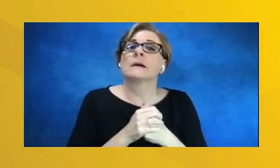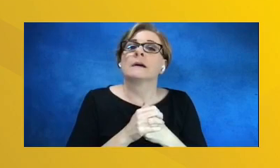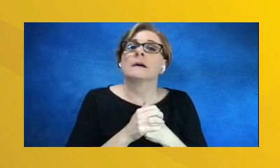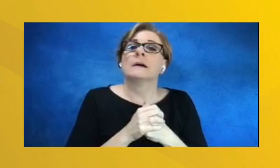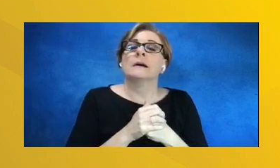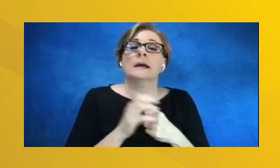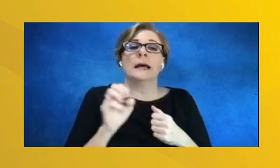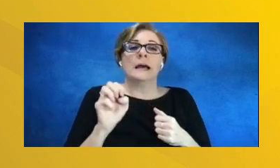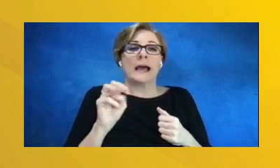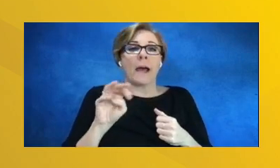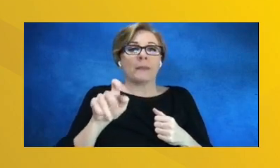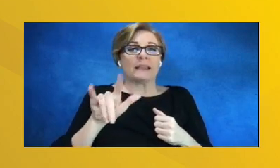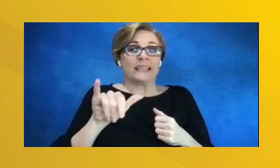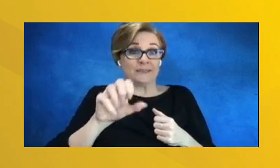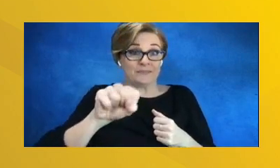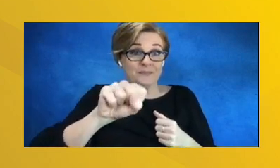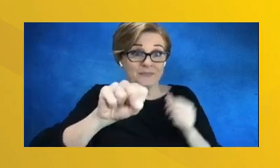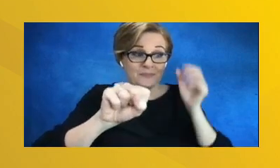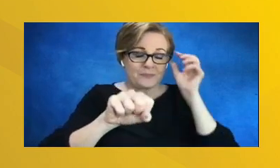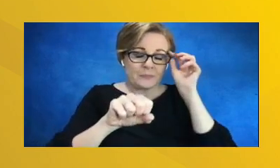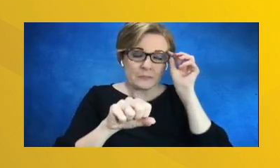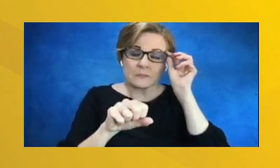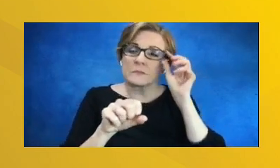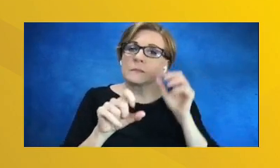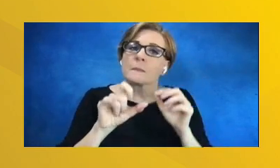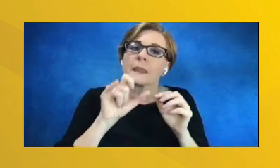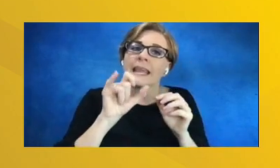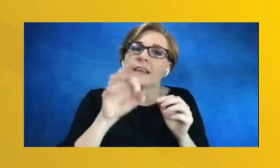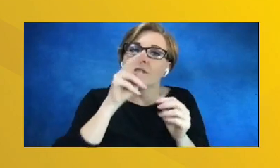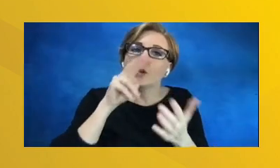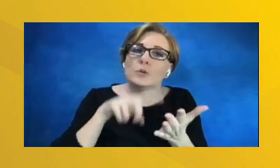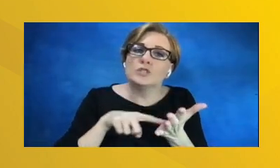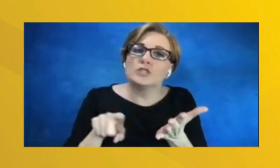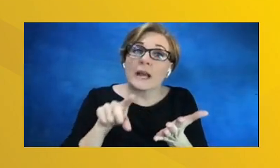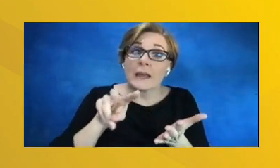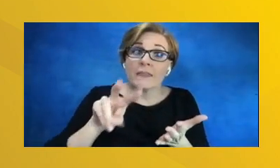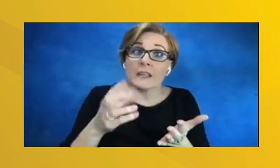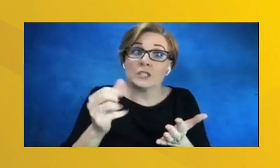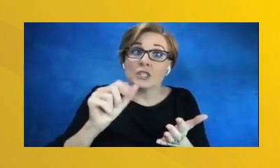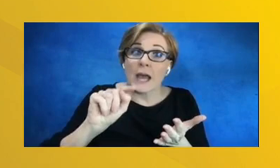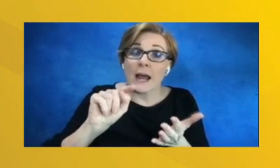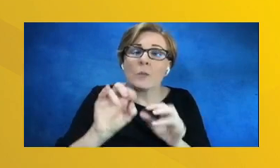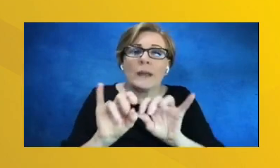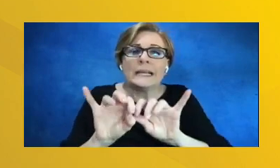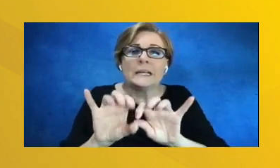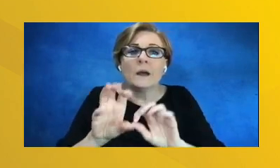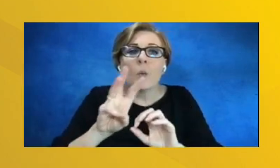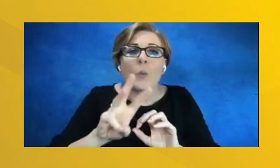on if you look in the chat, you will see the website where the treasure hunt and the teacher